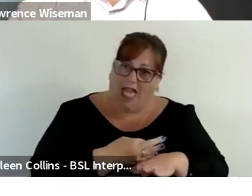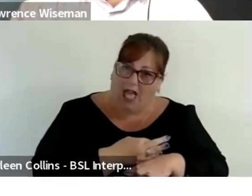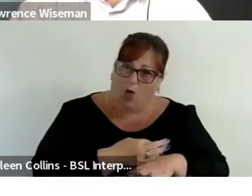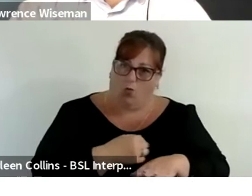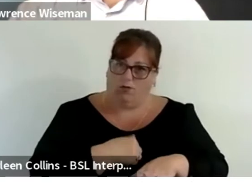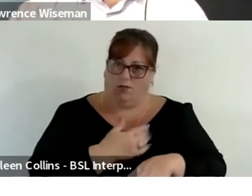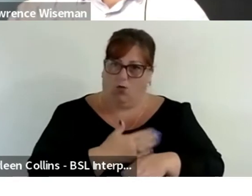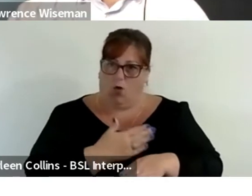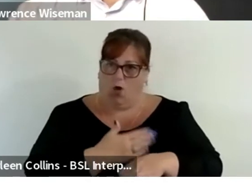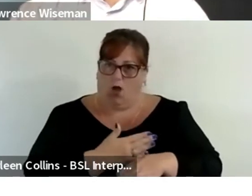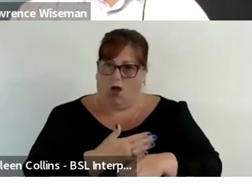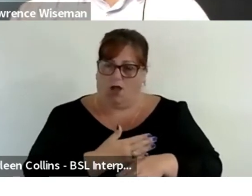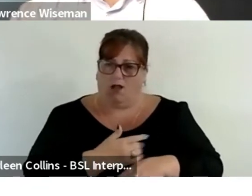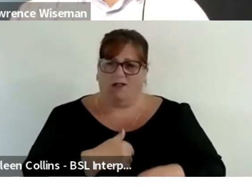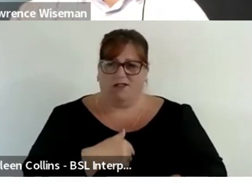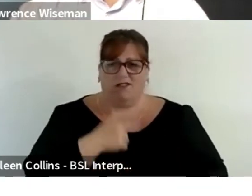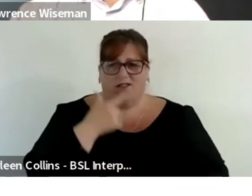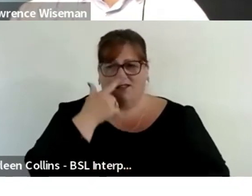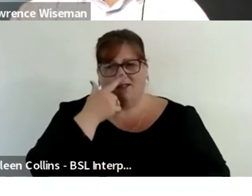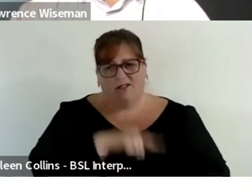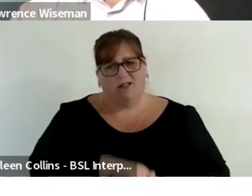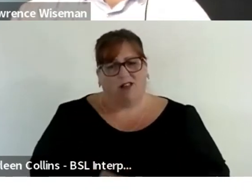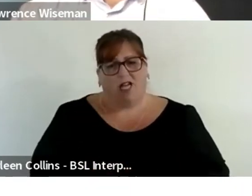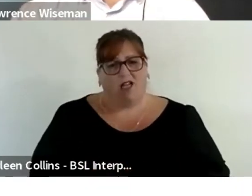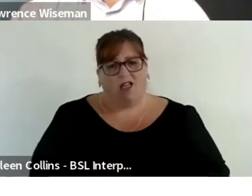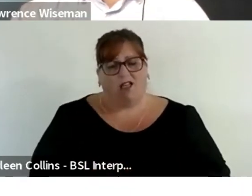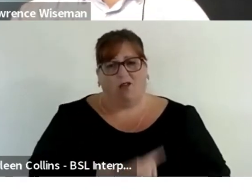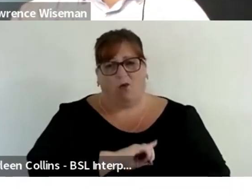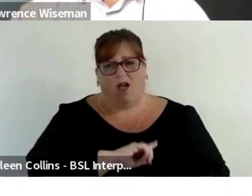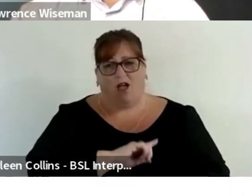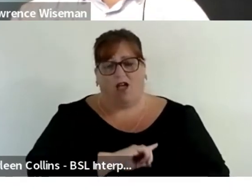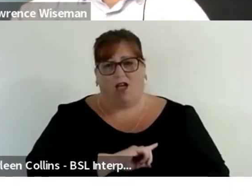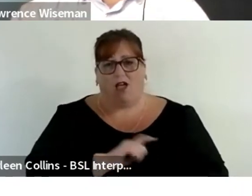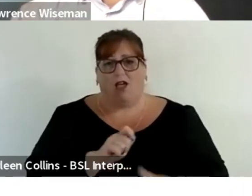I'm very fortunate, PwC we have a concept called Empowered Flexibility,